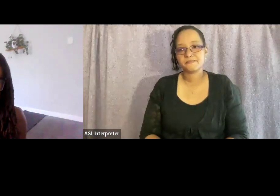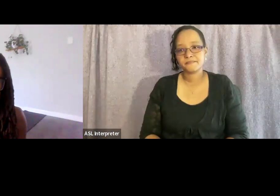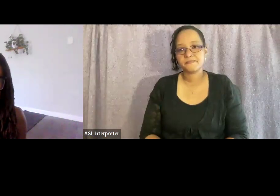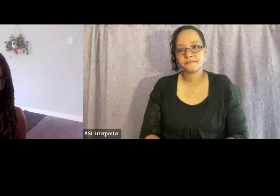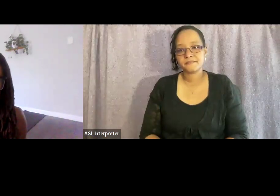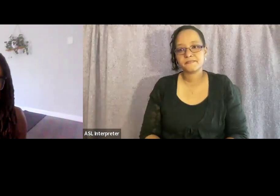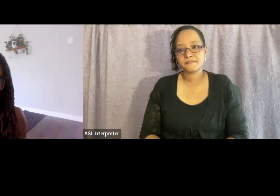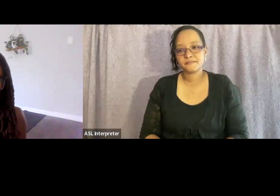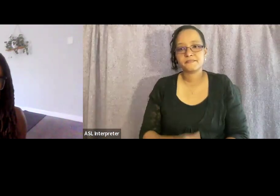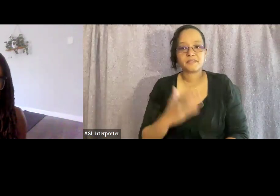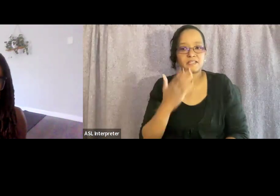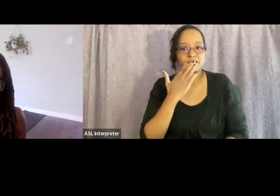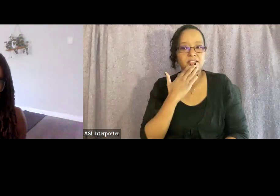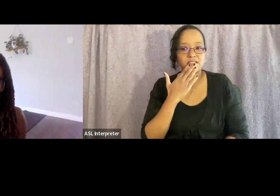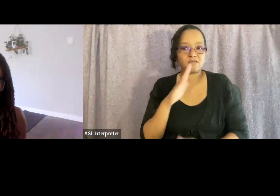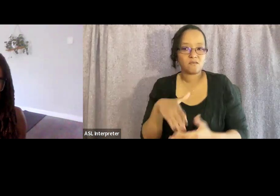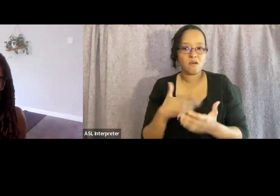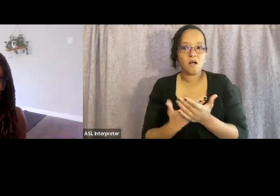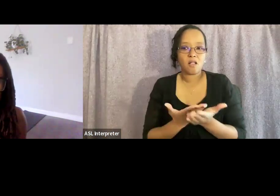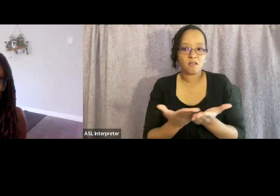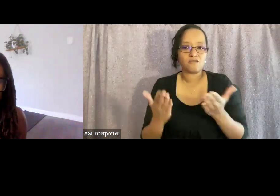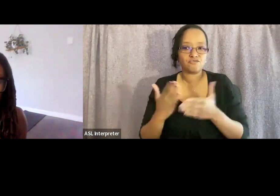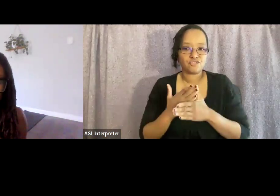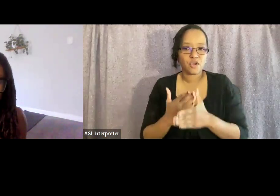And again, thank you all for sharing what's coming up for you in this moment.